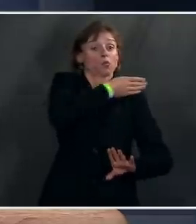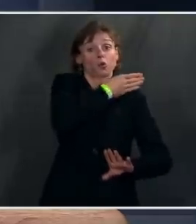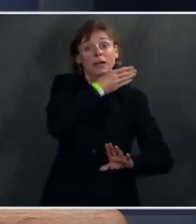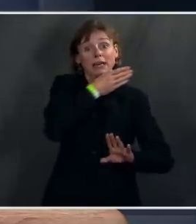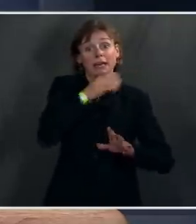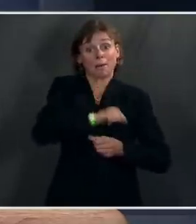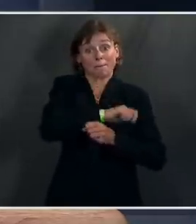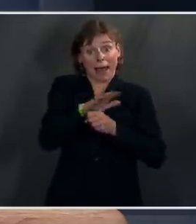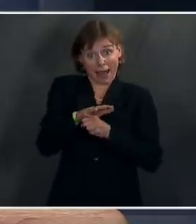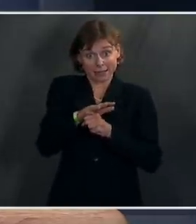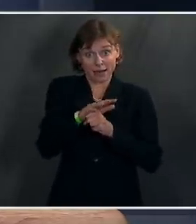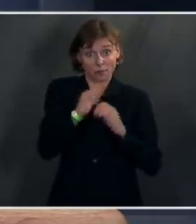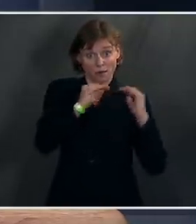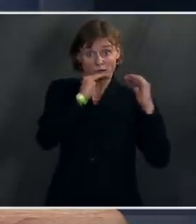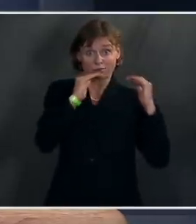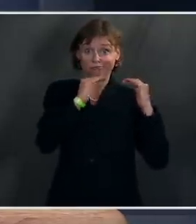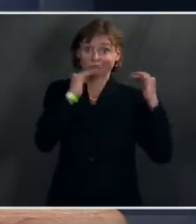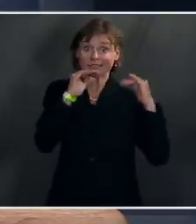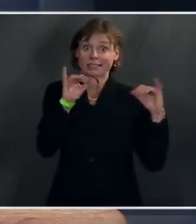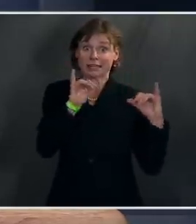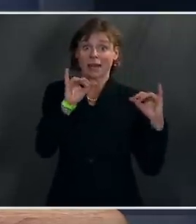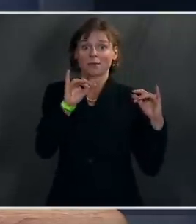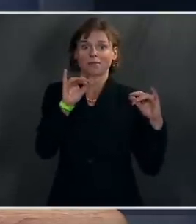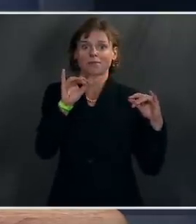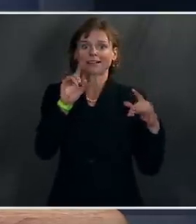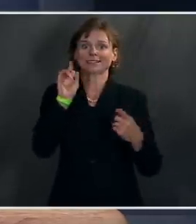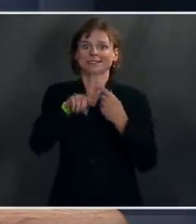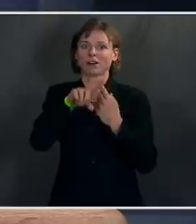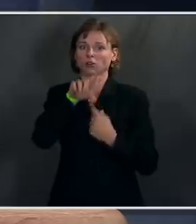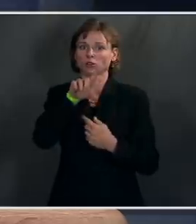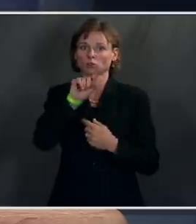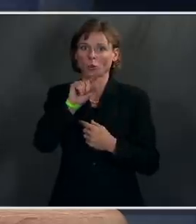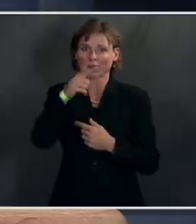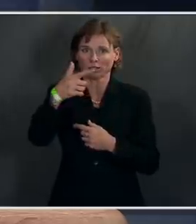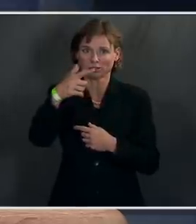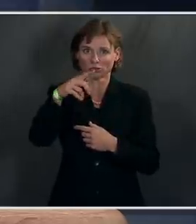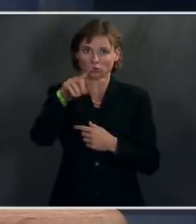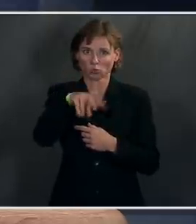So, our goal with moving this package forward is making it faster.